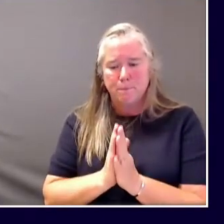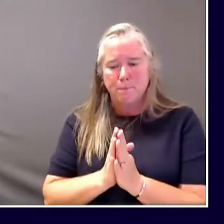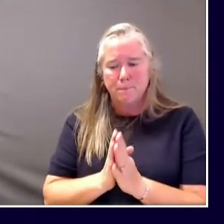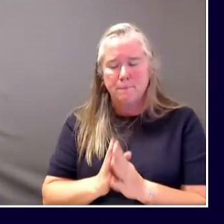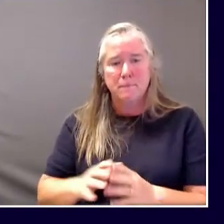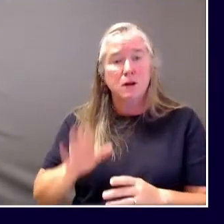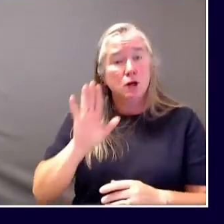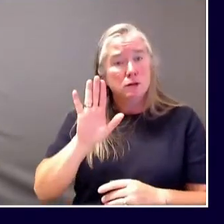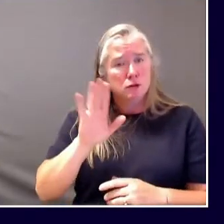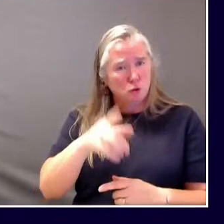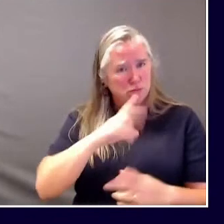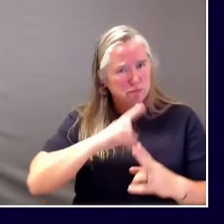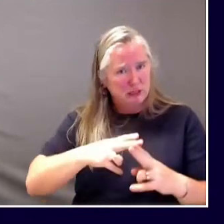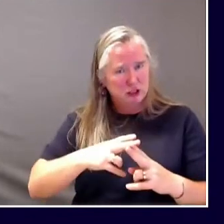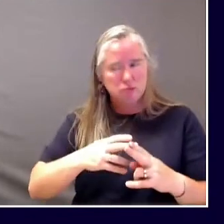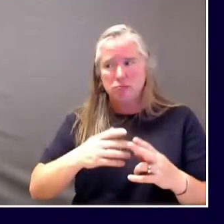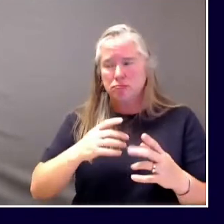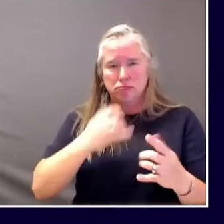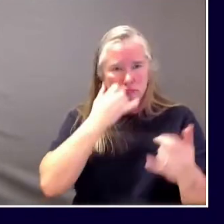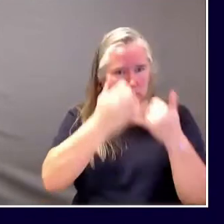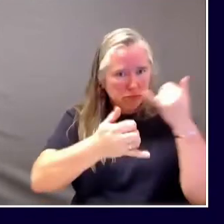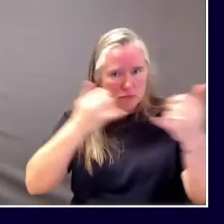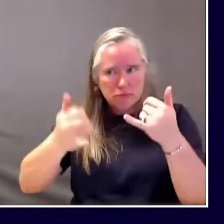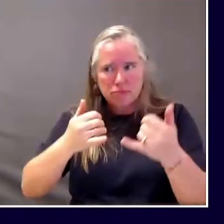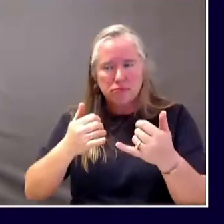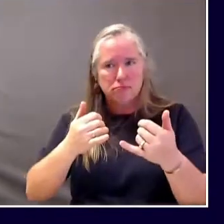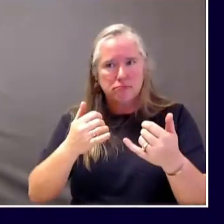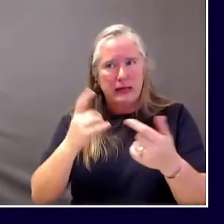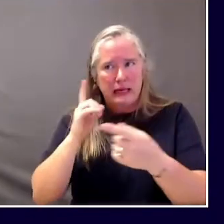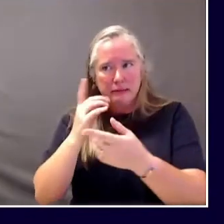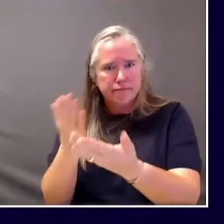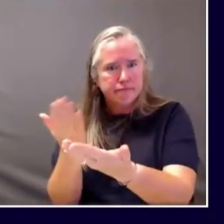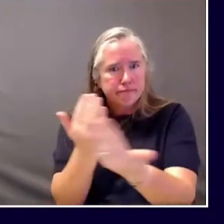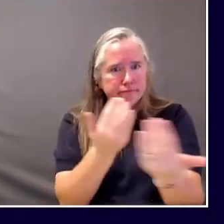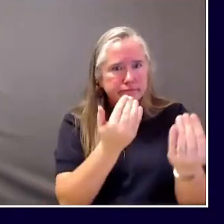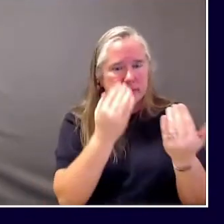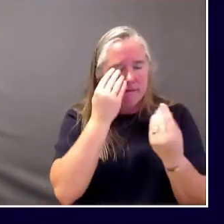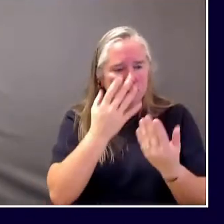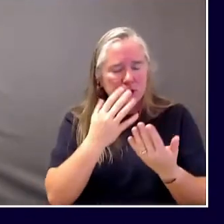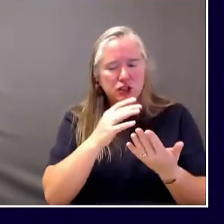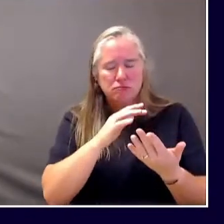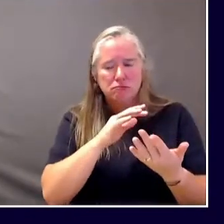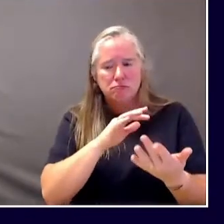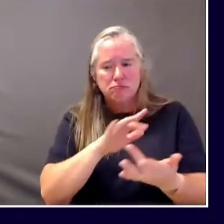emerging in where some of that